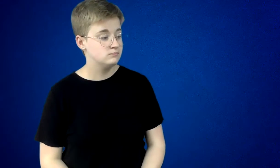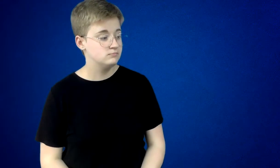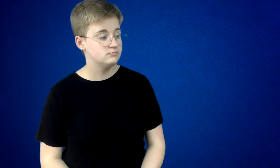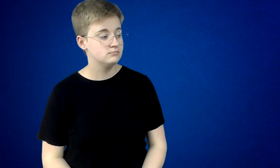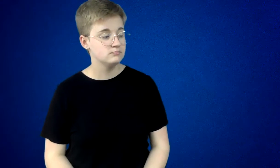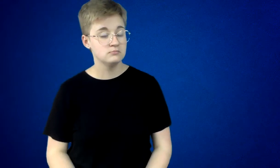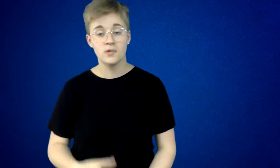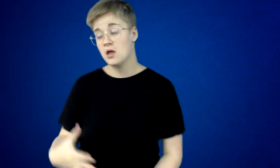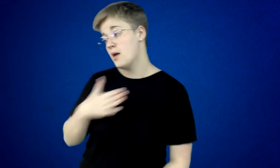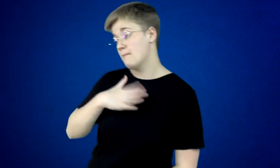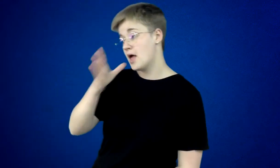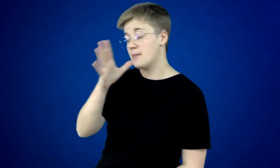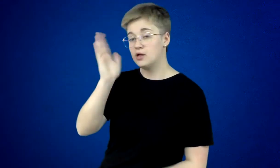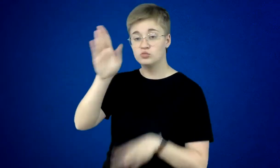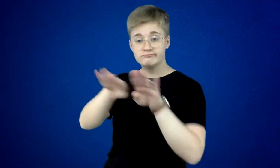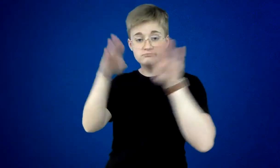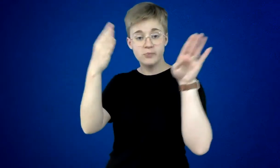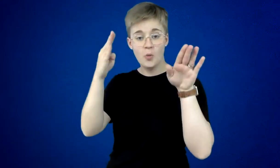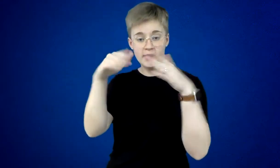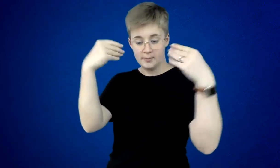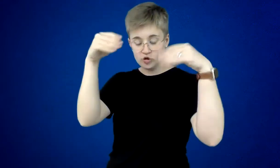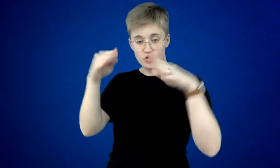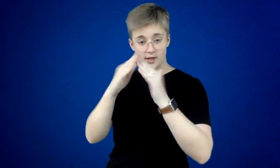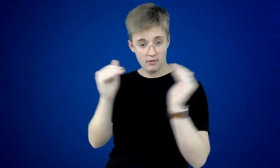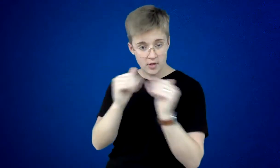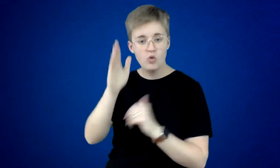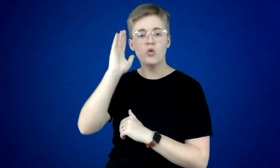“My mother’s going to open up a store downtown. It’s going to be an art store.